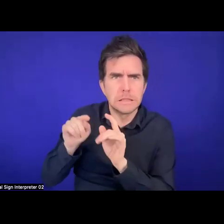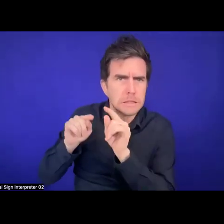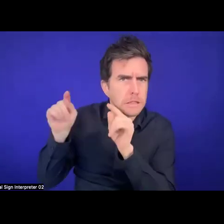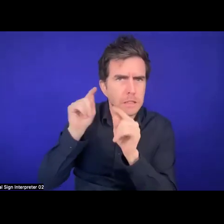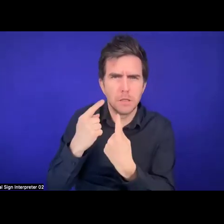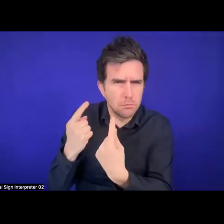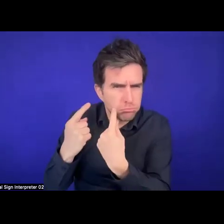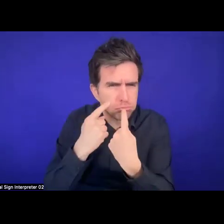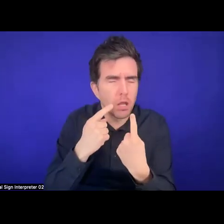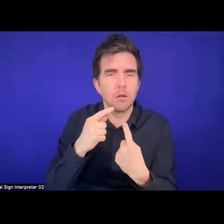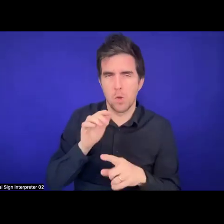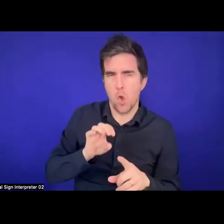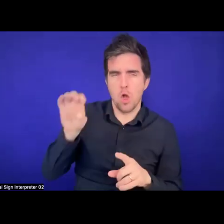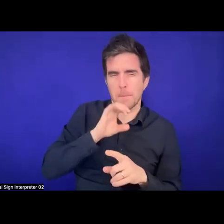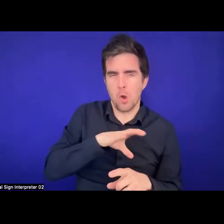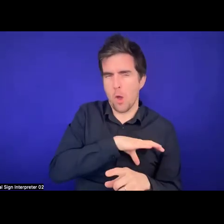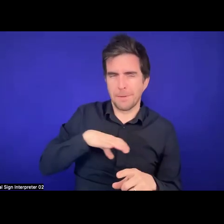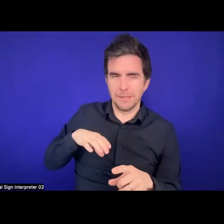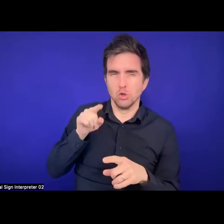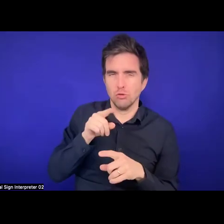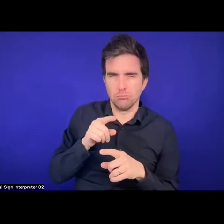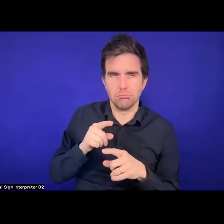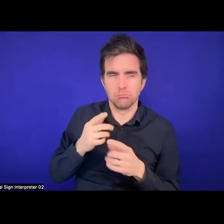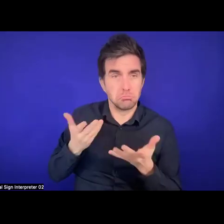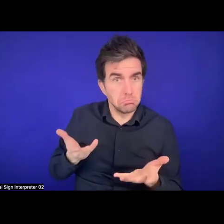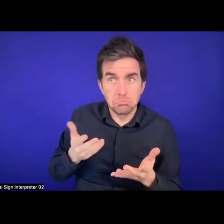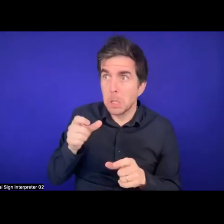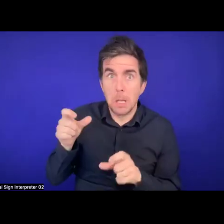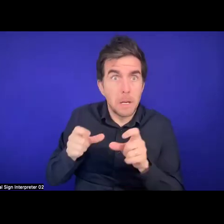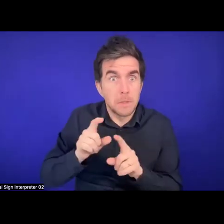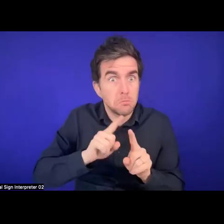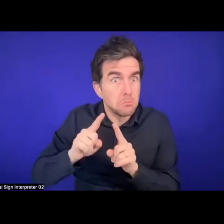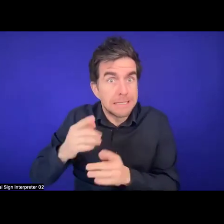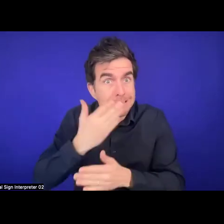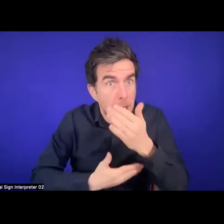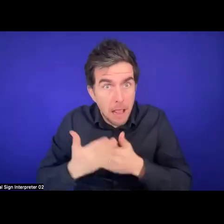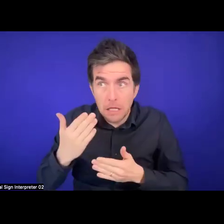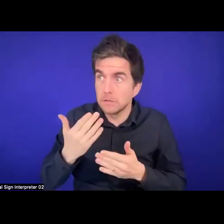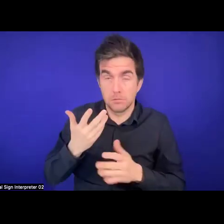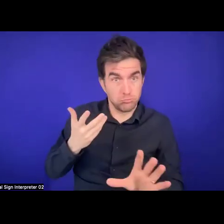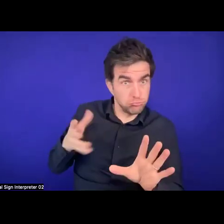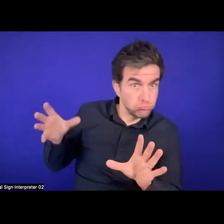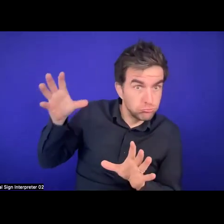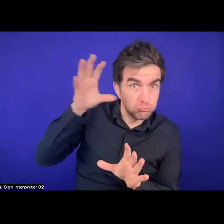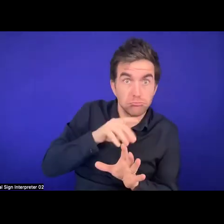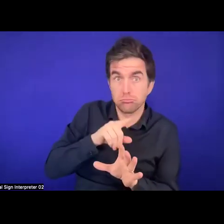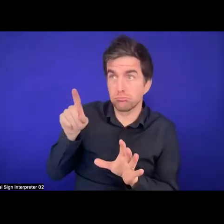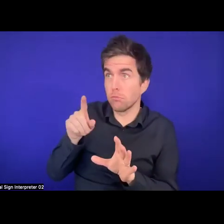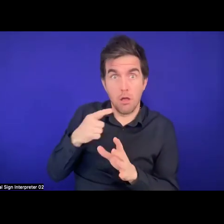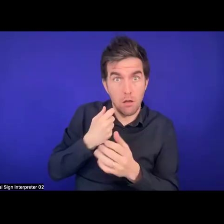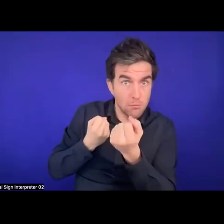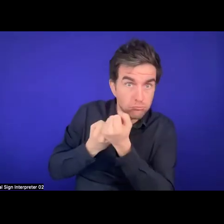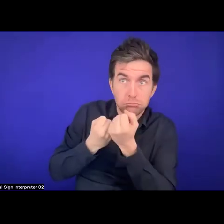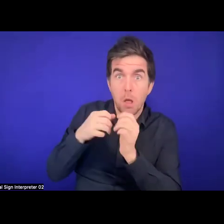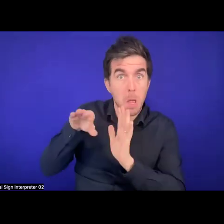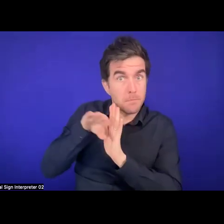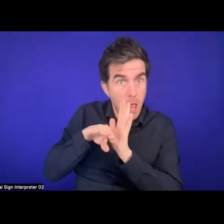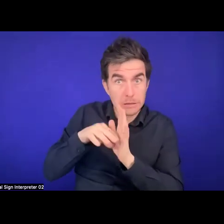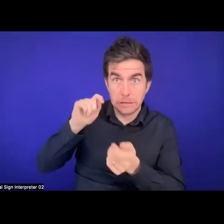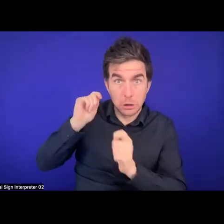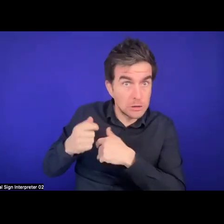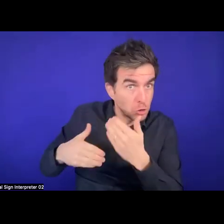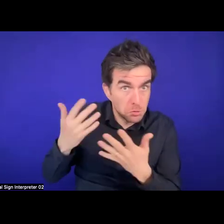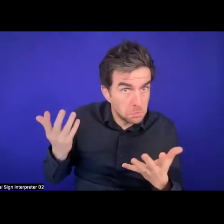Member States and advising policy change there. I have also been at numerous